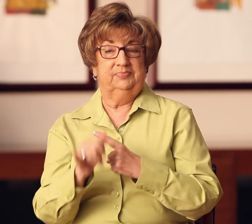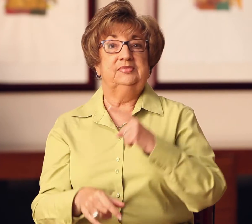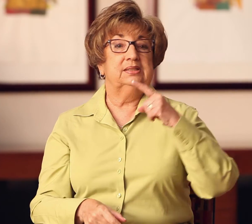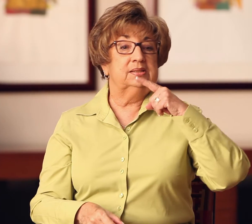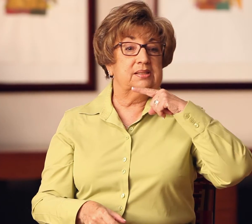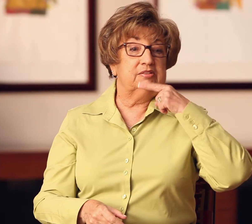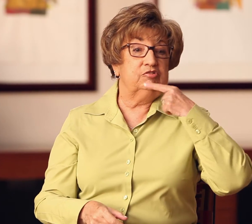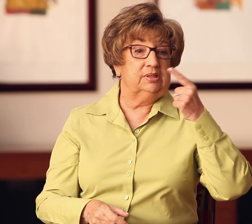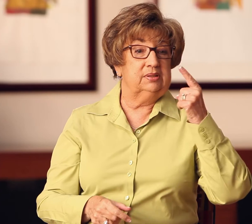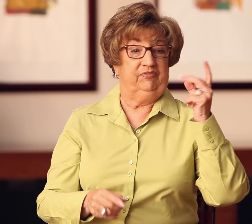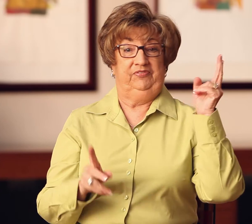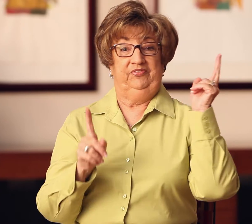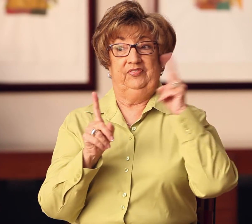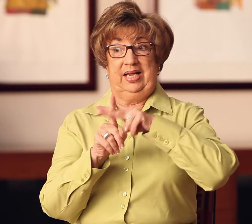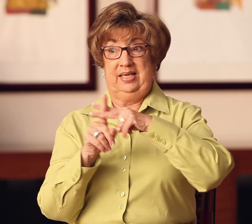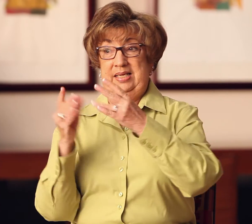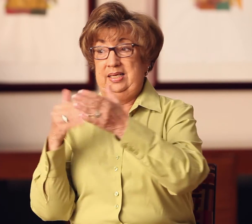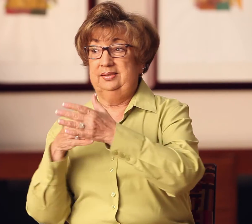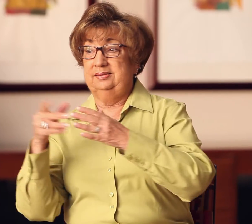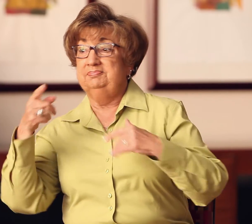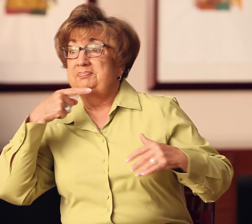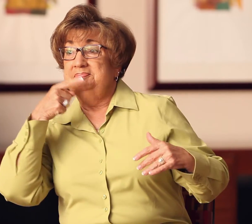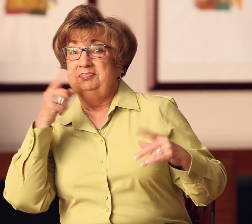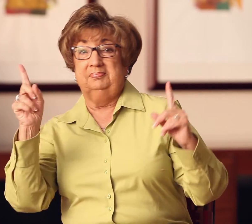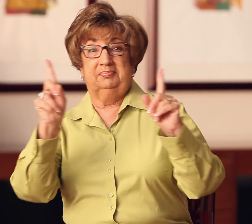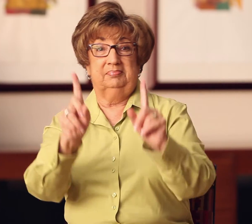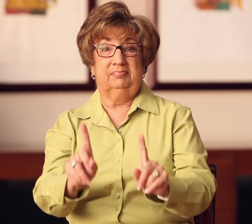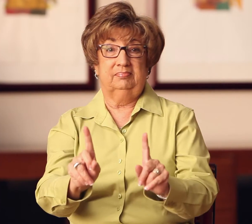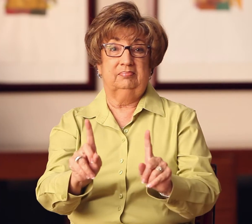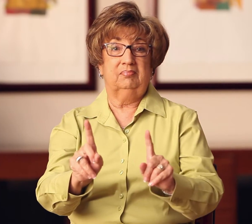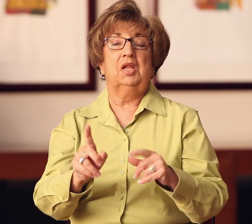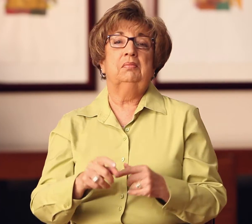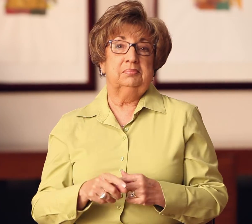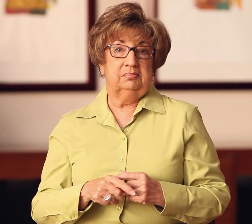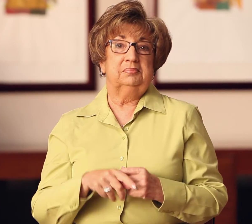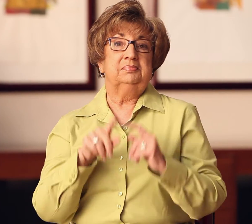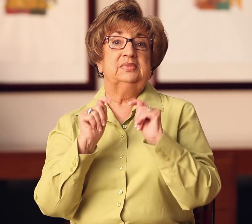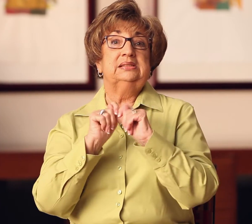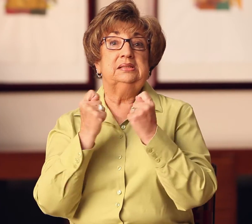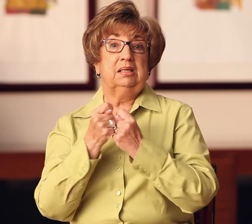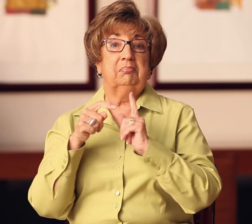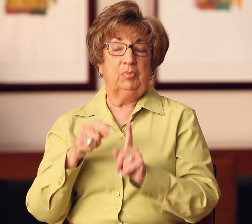files against a hearing person, the team will sometimes consist of both a hearing and a